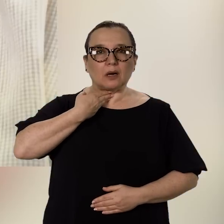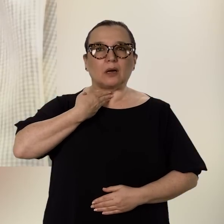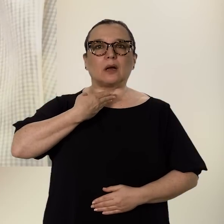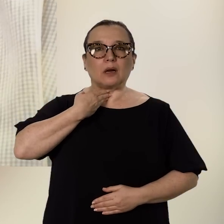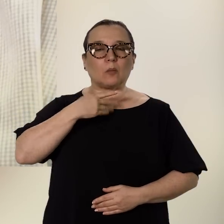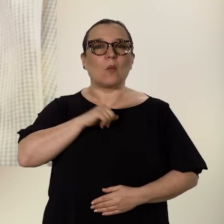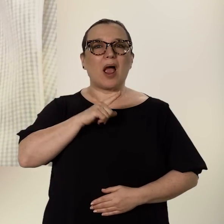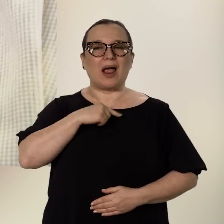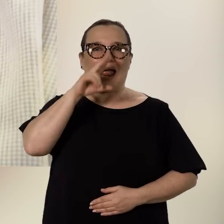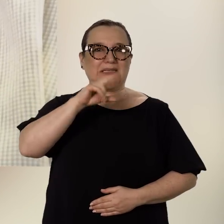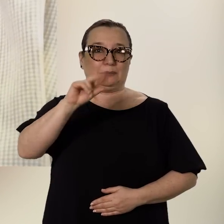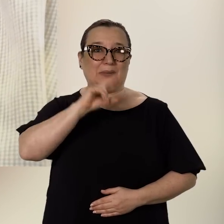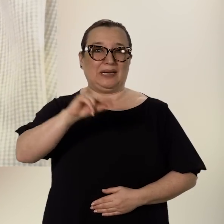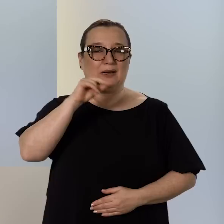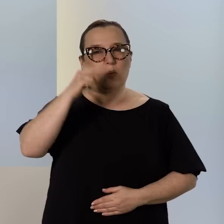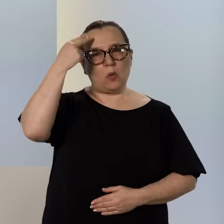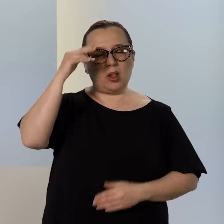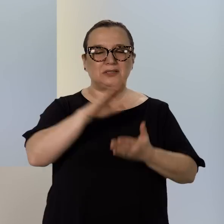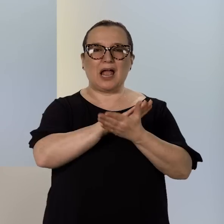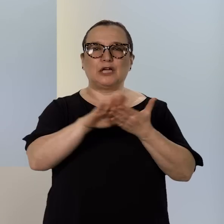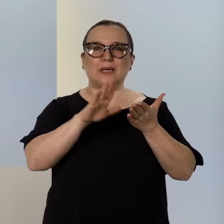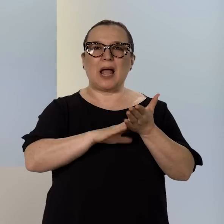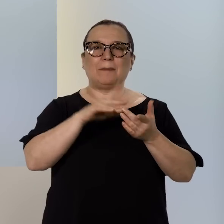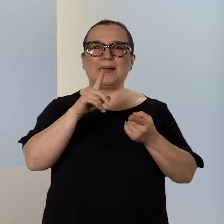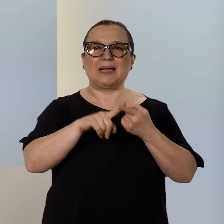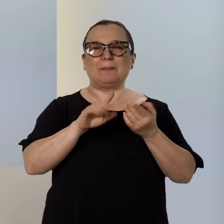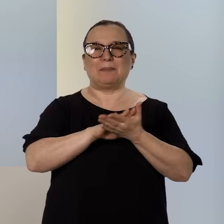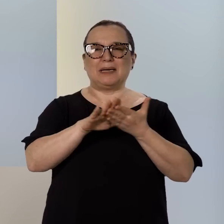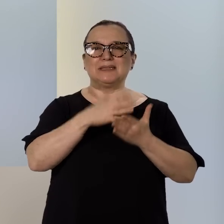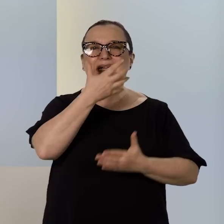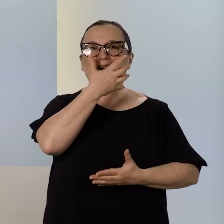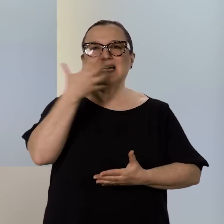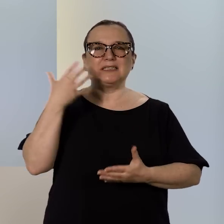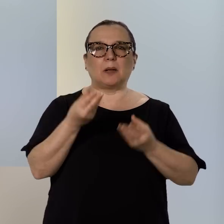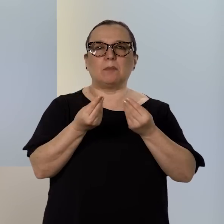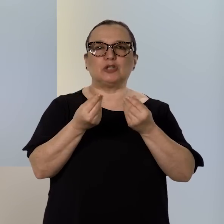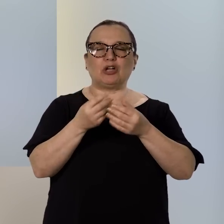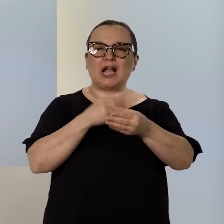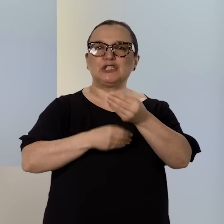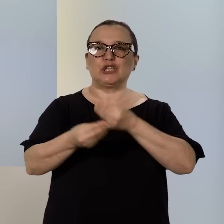[New speaker] My name is Mick. You will notice that I have to keep pressing this